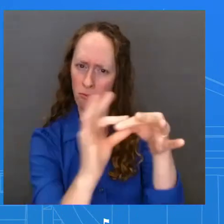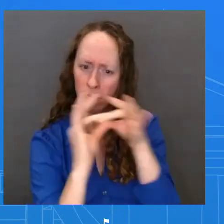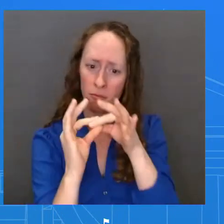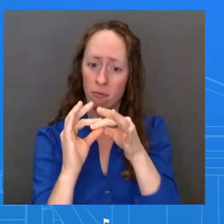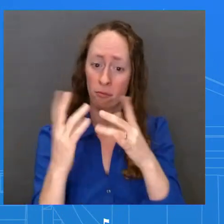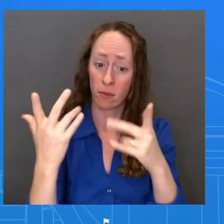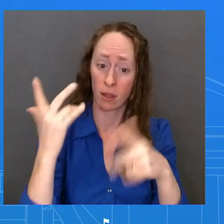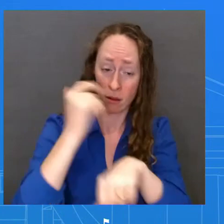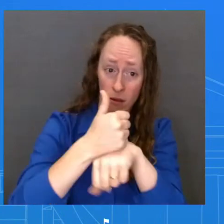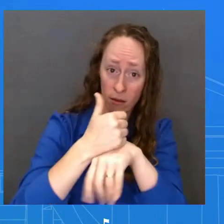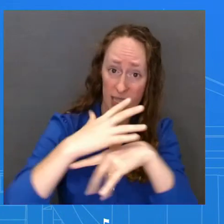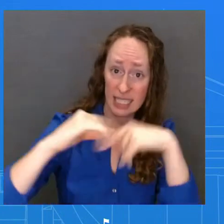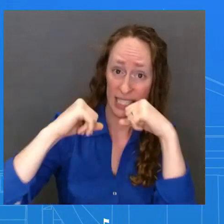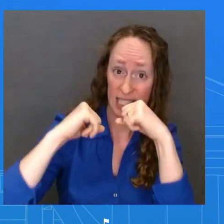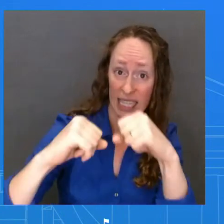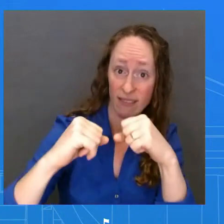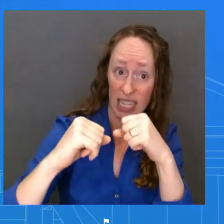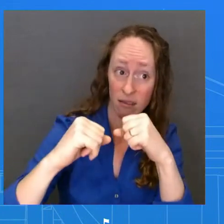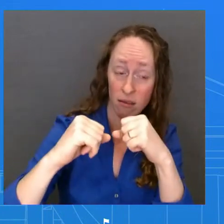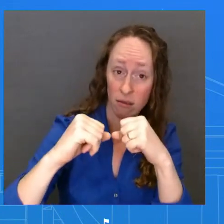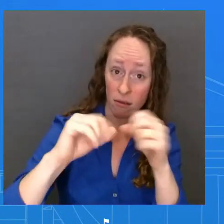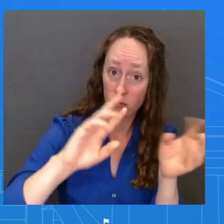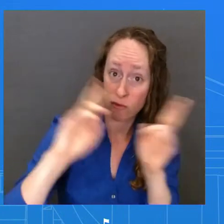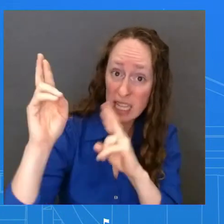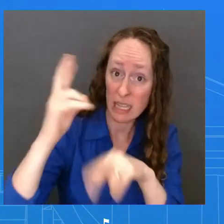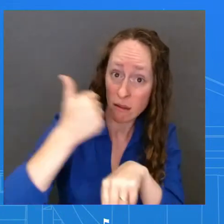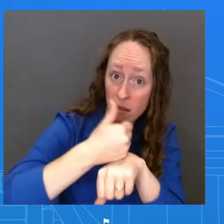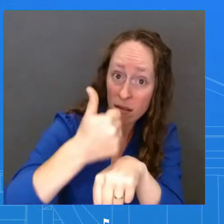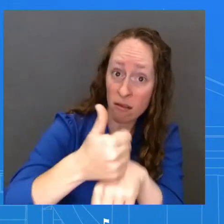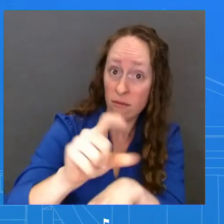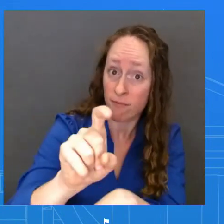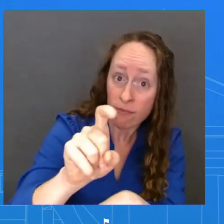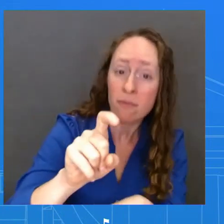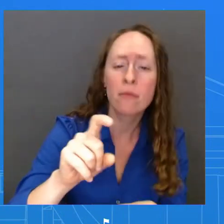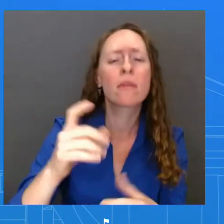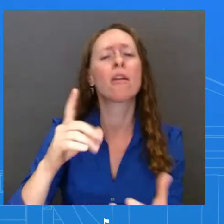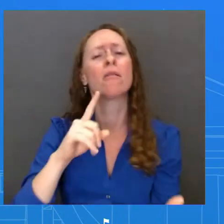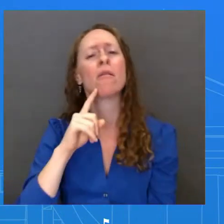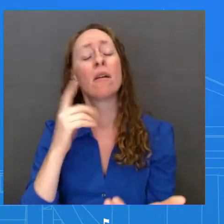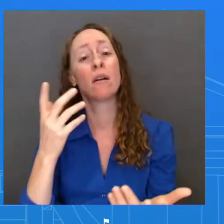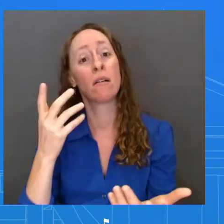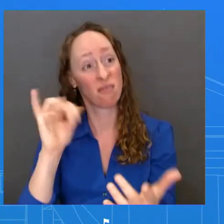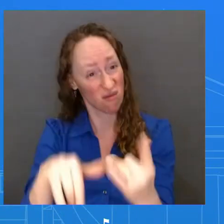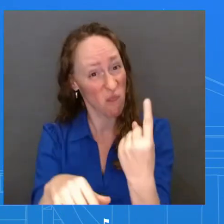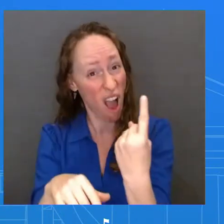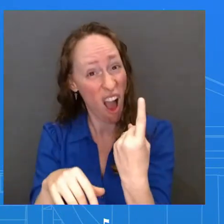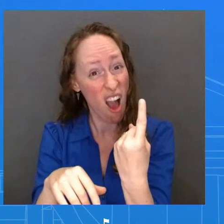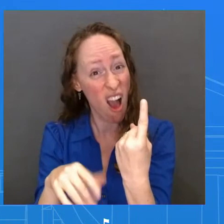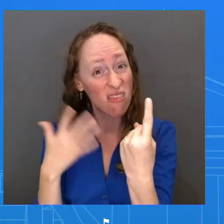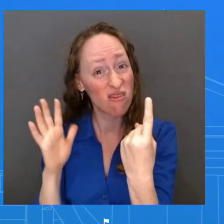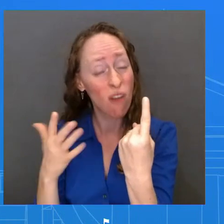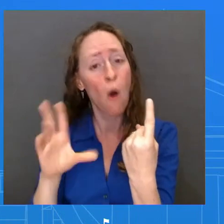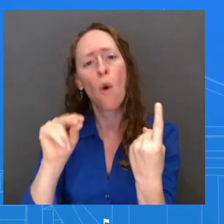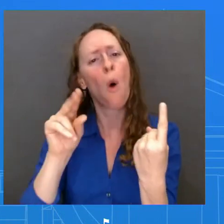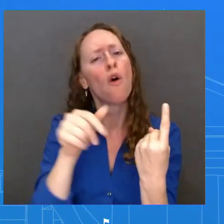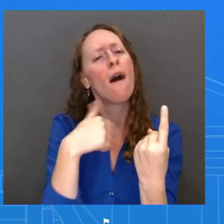We have not set an endpoint of a formal trilateral alliance. We have strong and deep and decades-long bilateral alliances